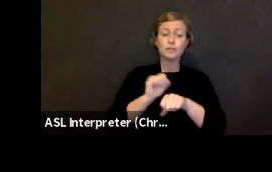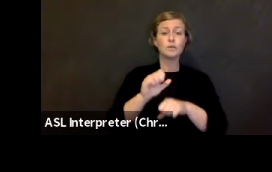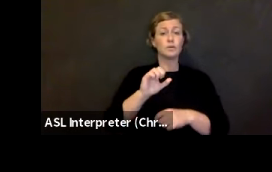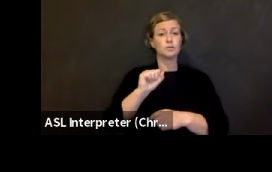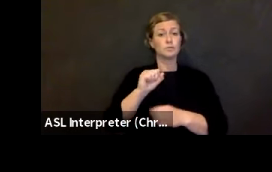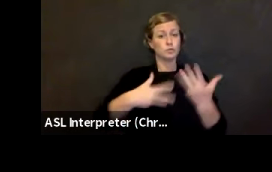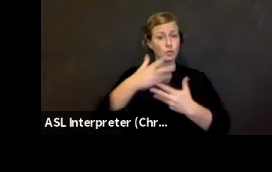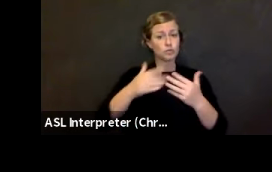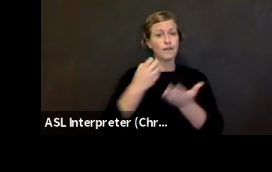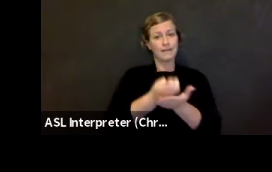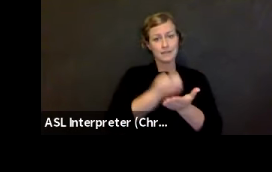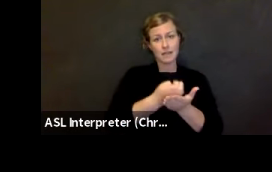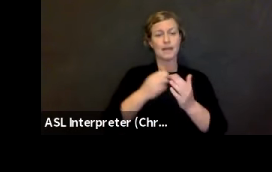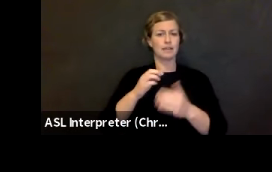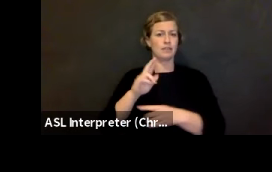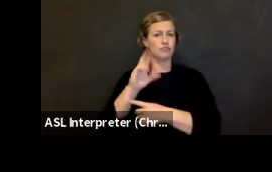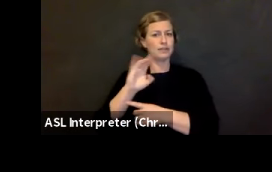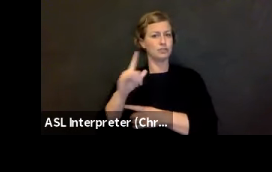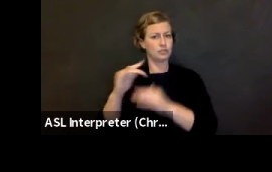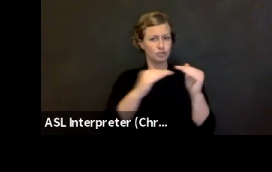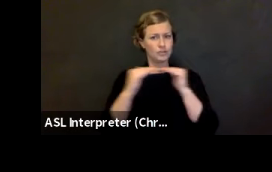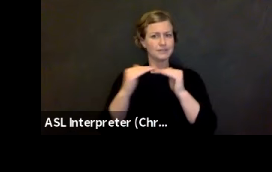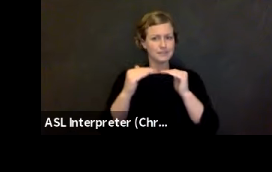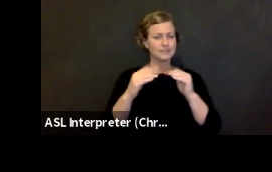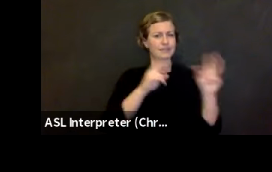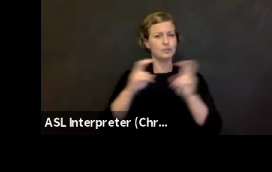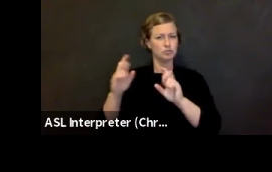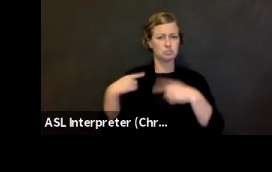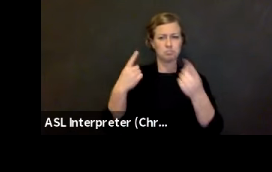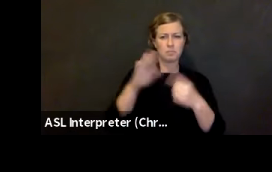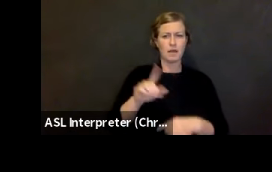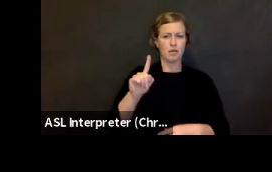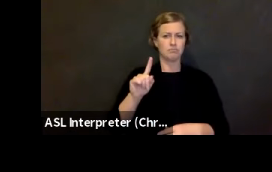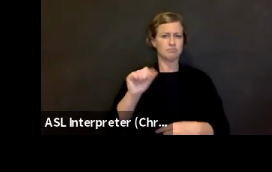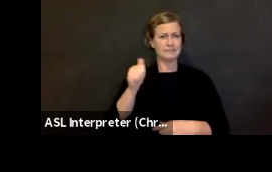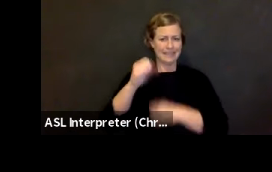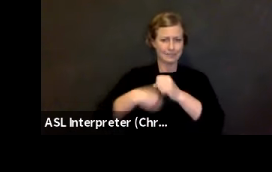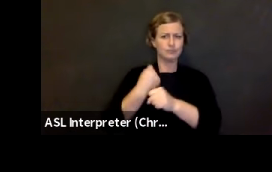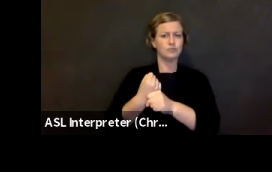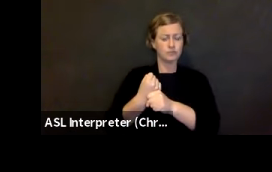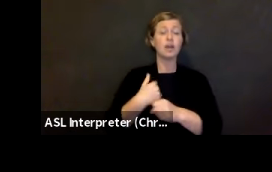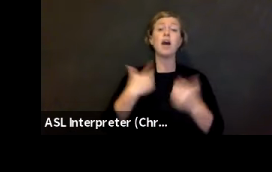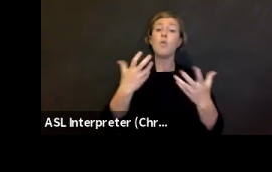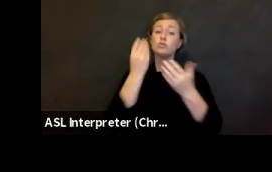recovery act passed in November as measure 110. I have been working on social, economic and racial justice issues with